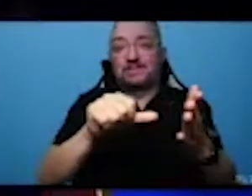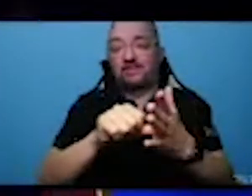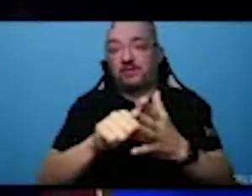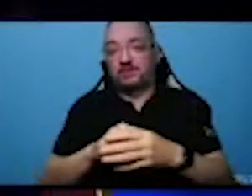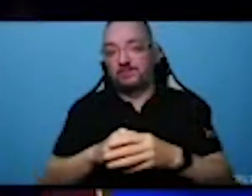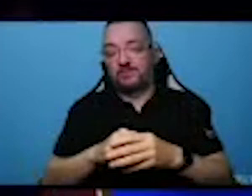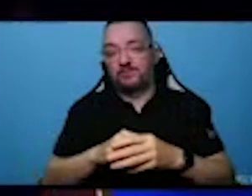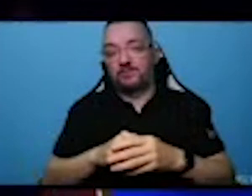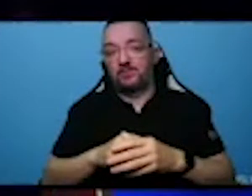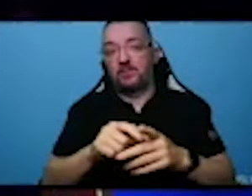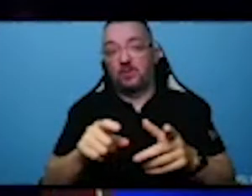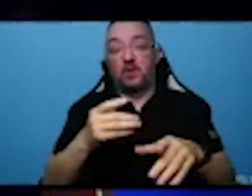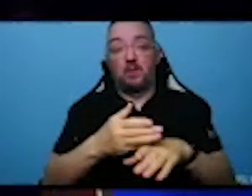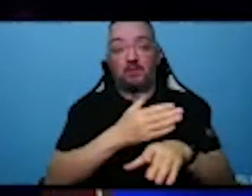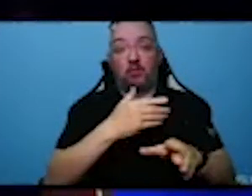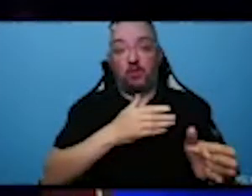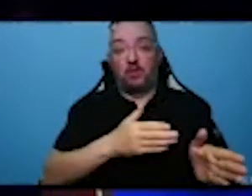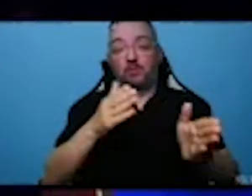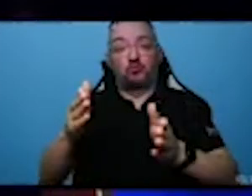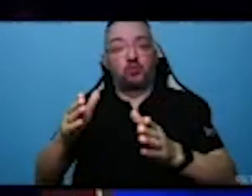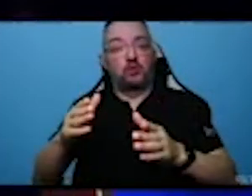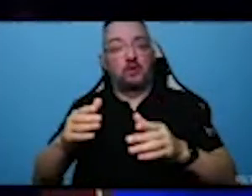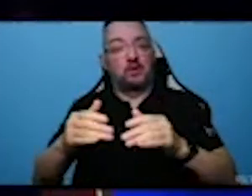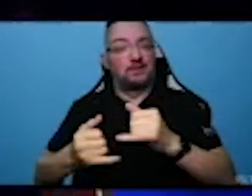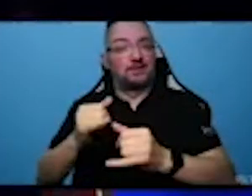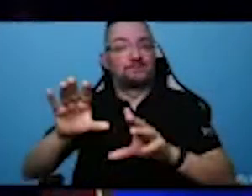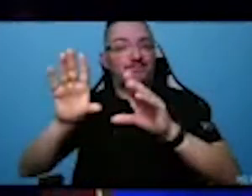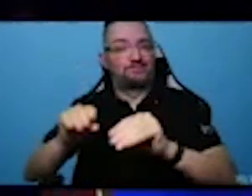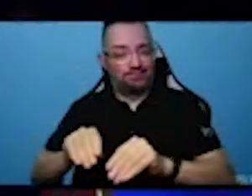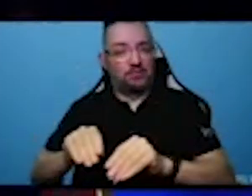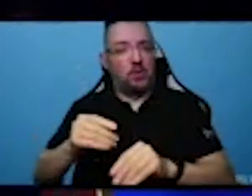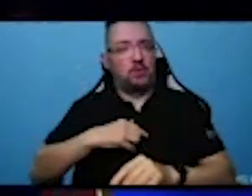is going to give us a few thoughts as we finish, I just want to ask all of you very briefly, if you can.